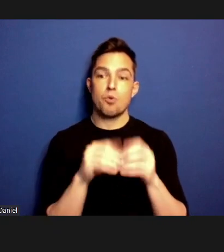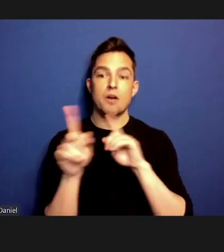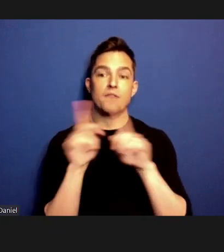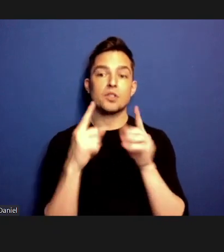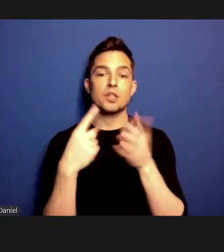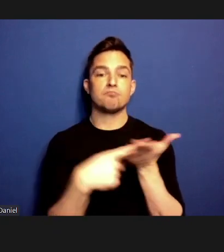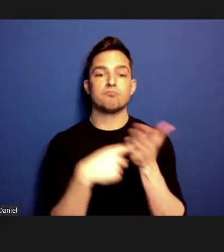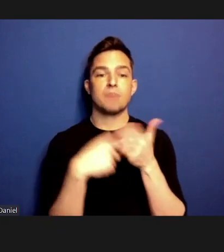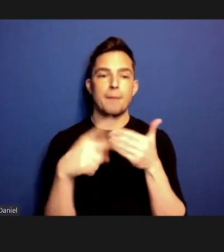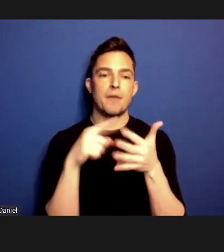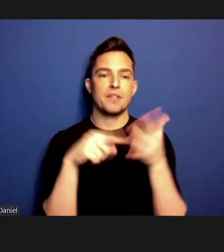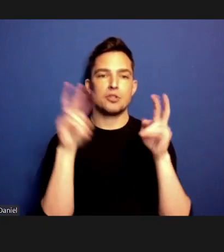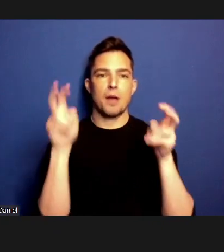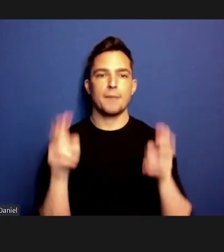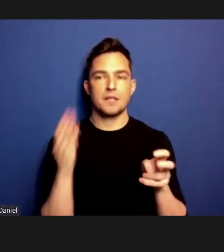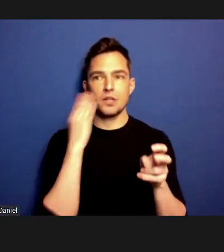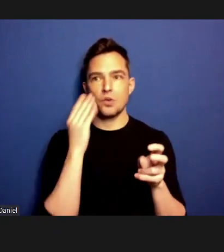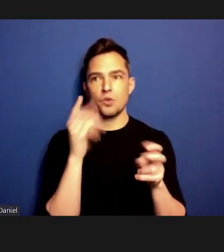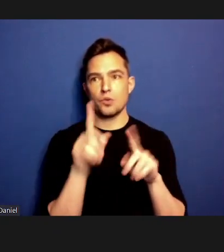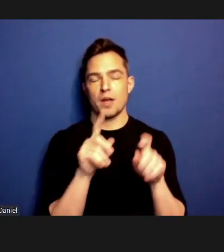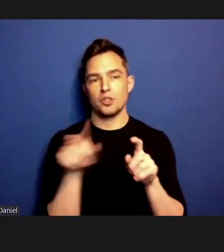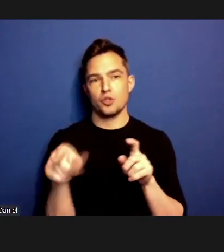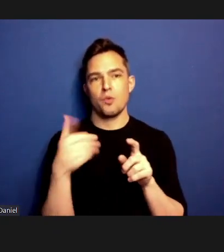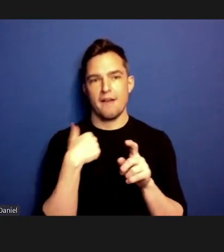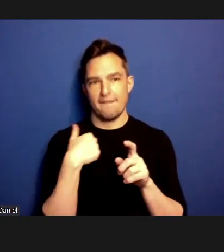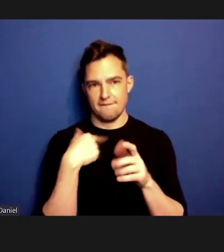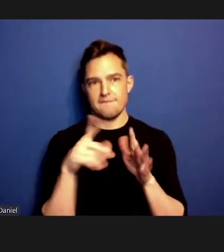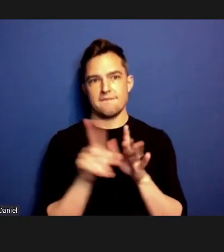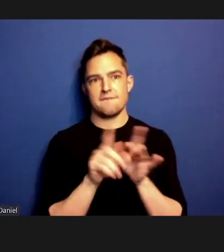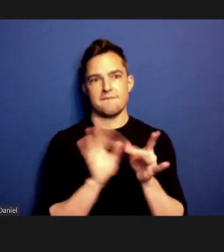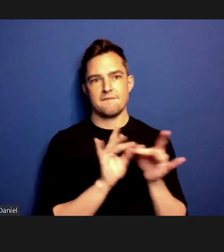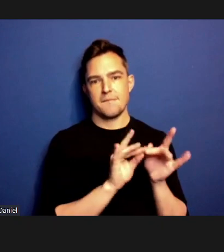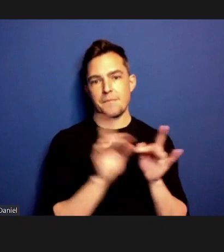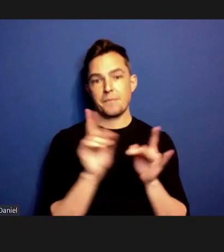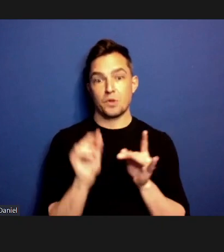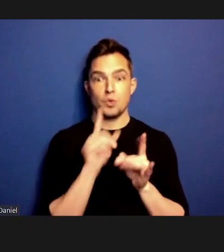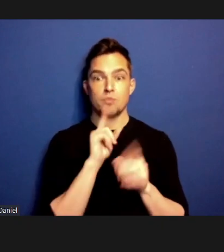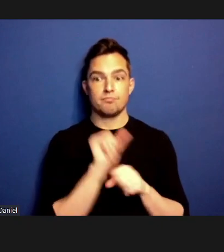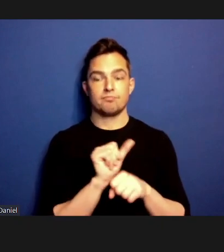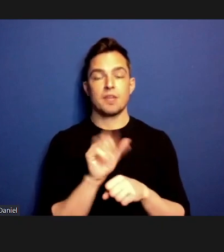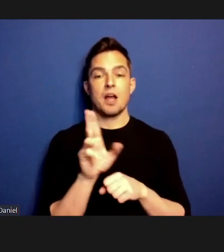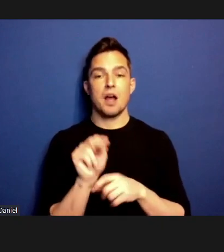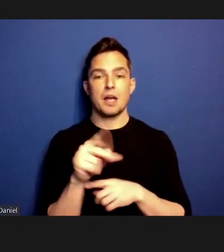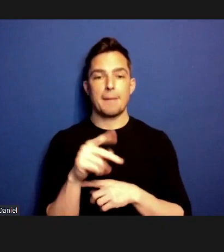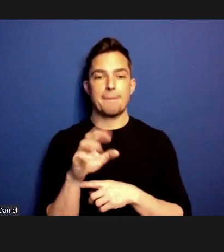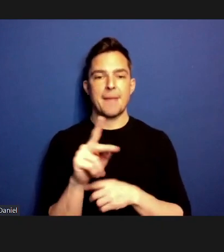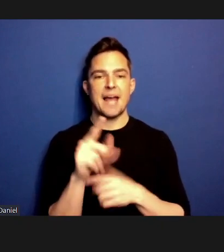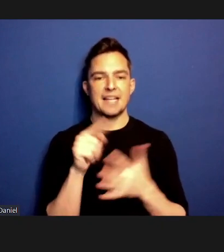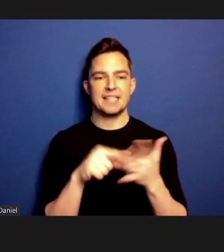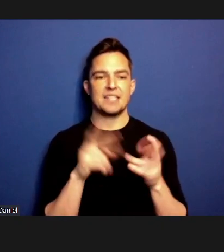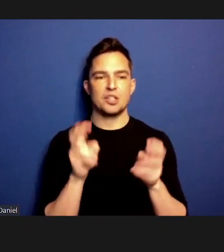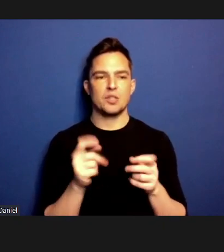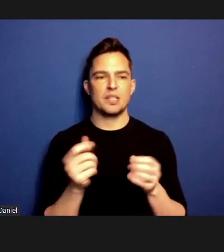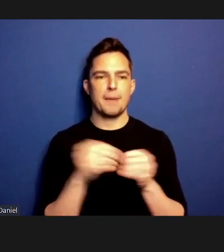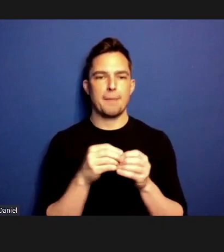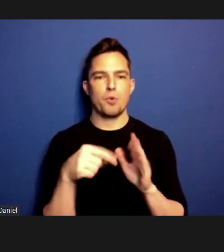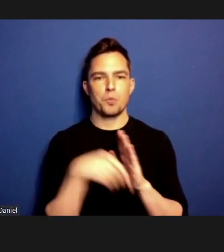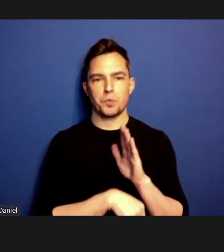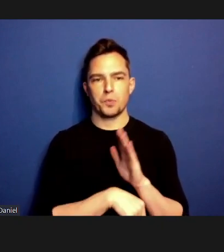topics. As I know the questions that you have do, in fact, unpack some of these issues a little bit further.